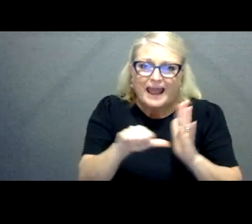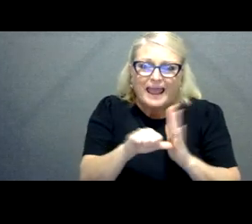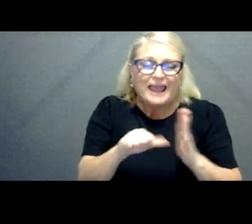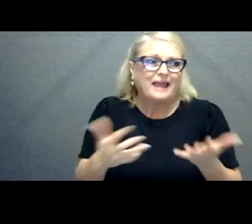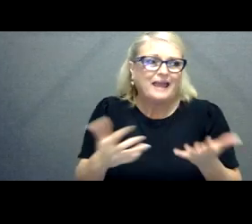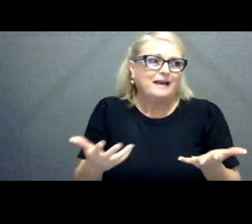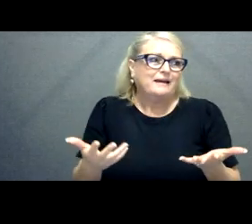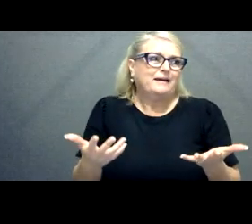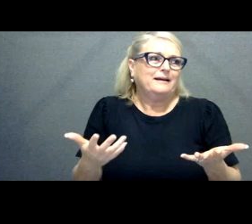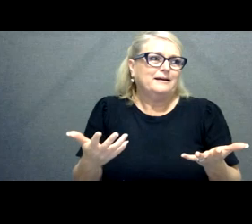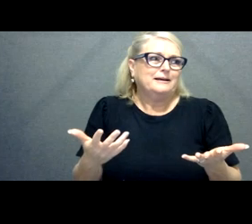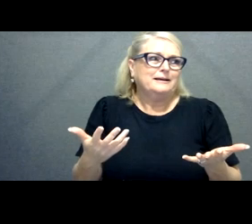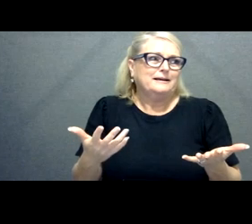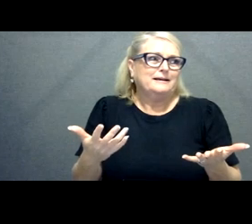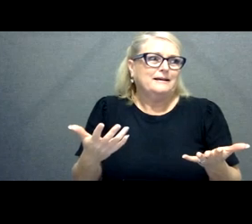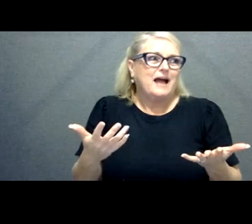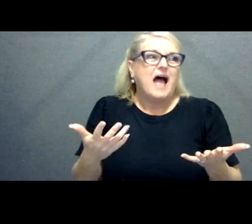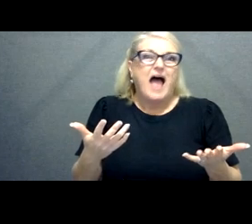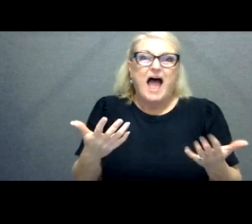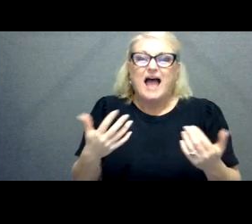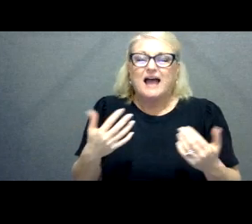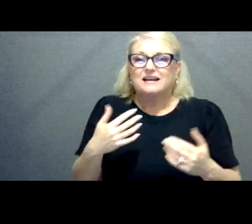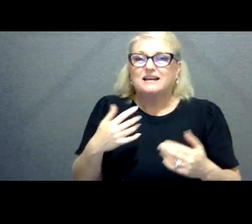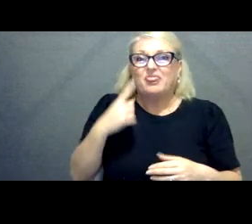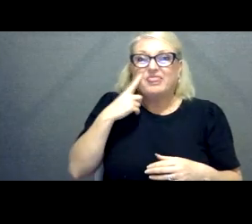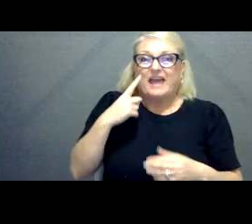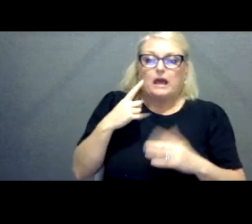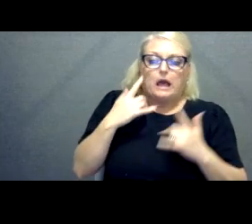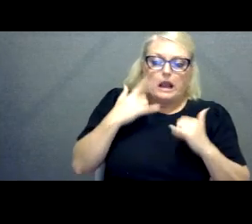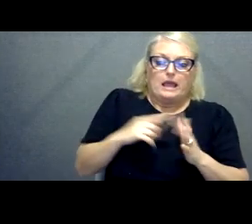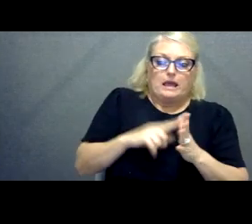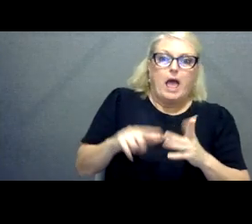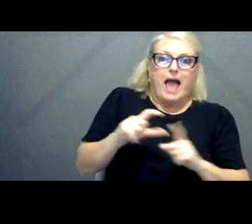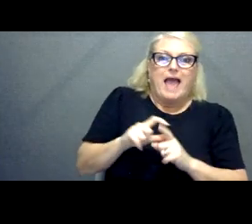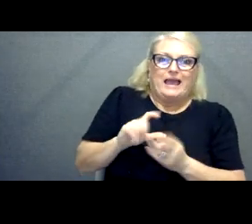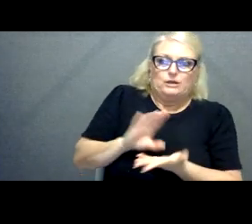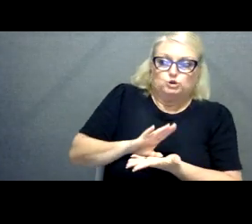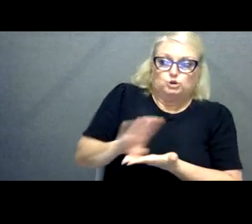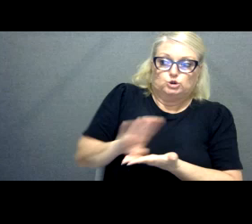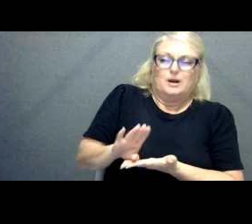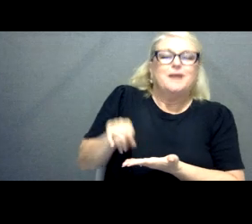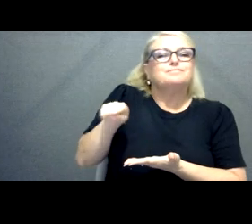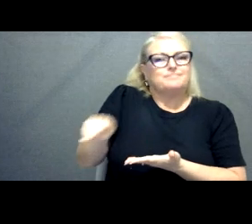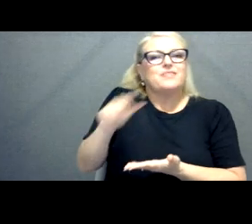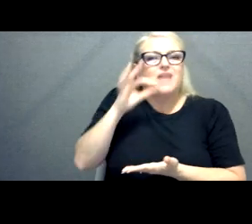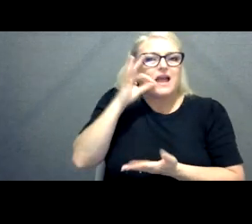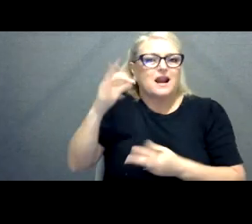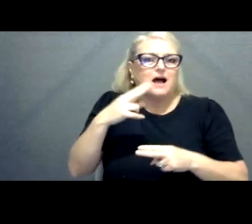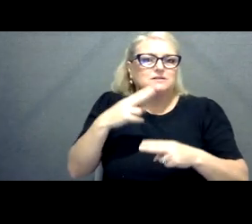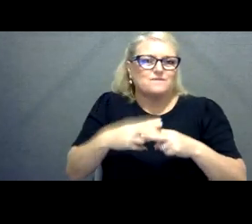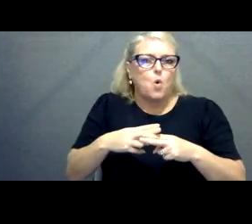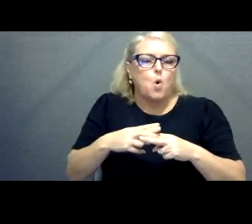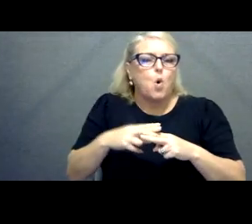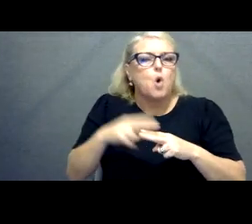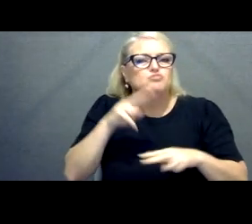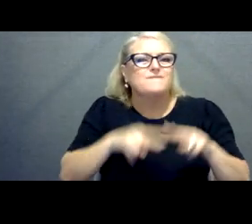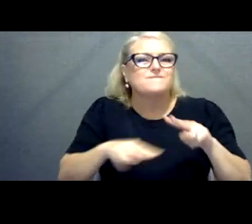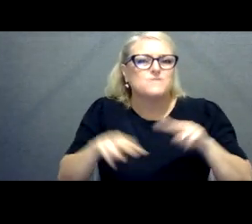should be provided for um the client can always seek a review um there's potential for discretion